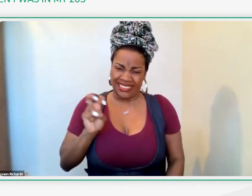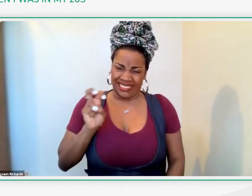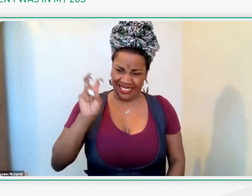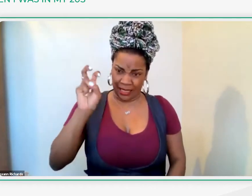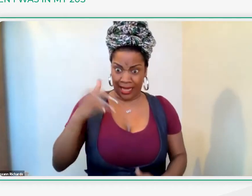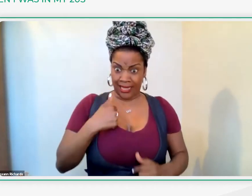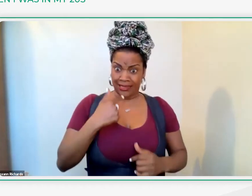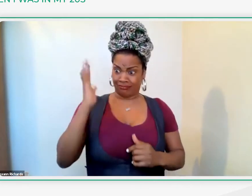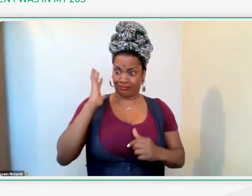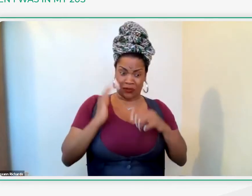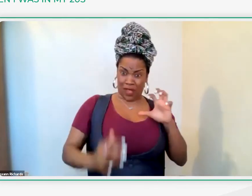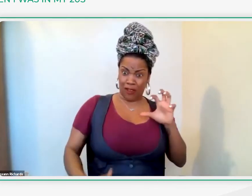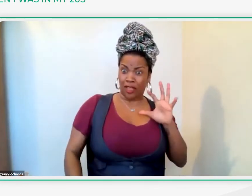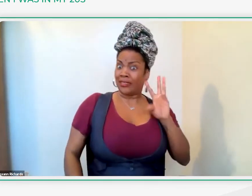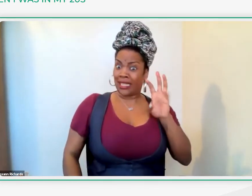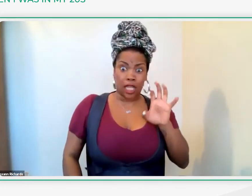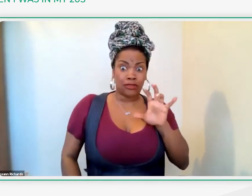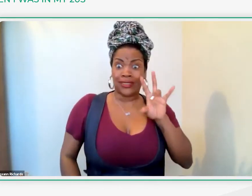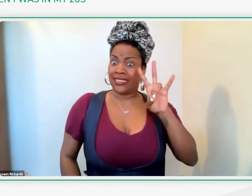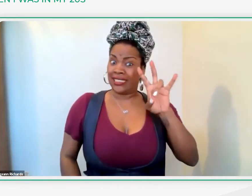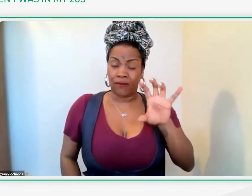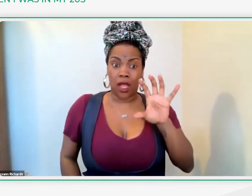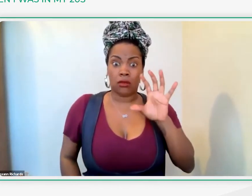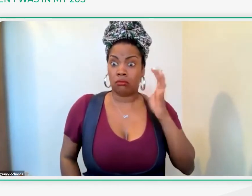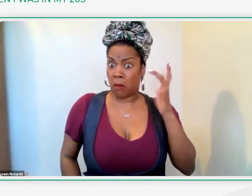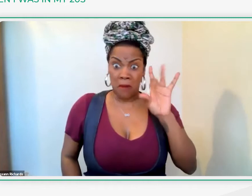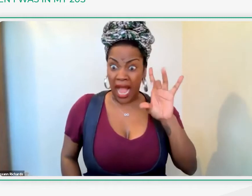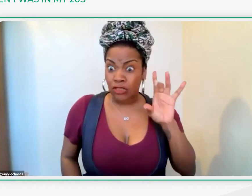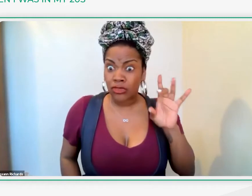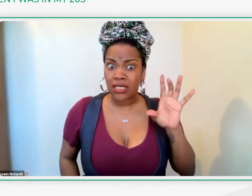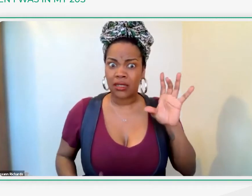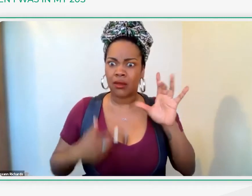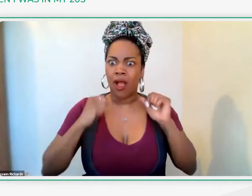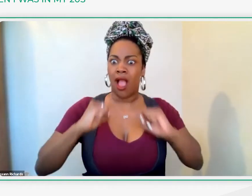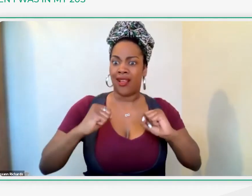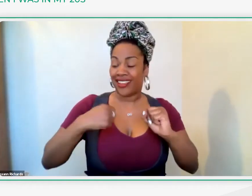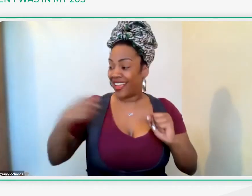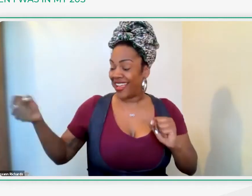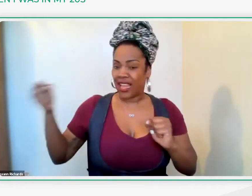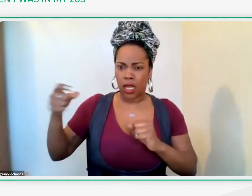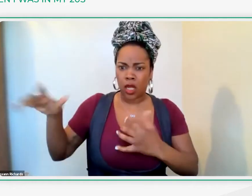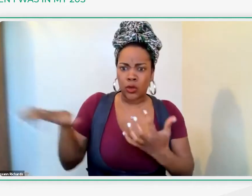You worked very hard to get those numbers up. I used to be a 500, and I moved up to a 600, 700, maybe even to the 800s.